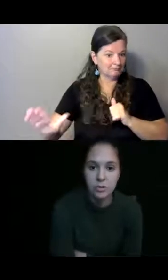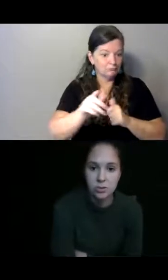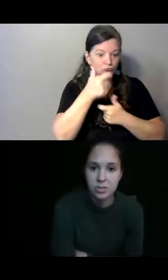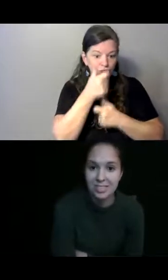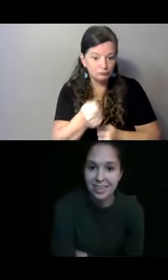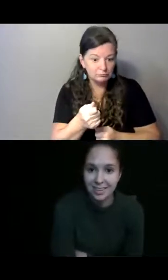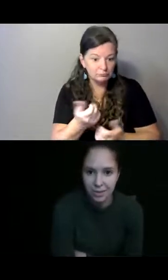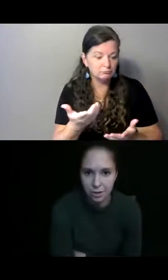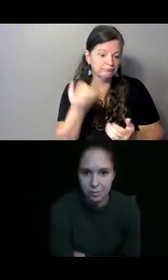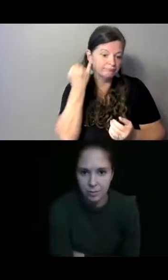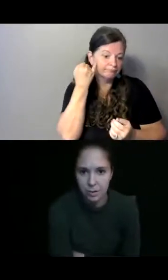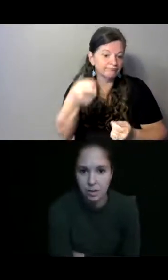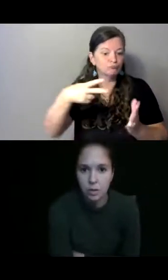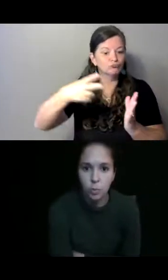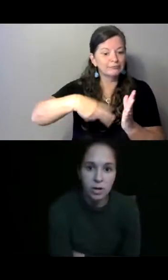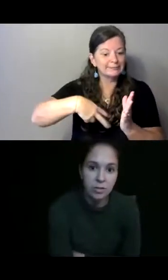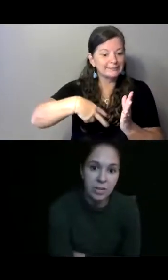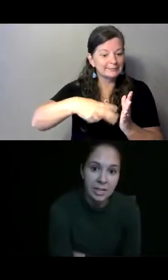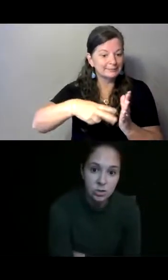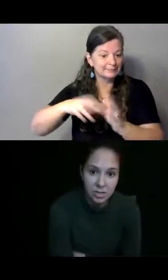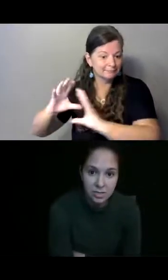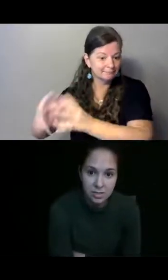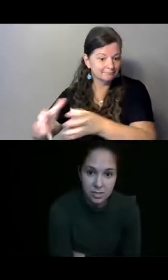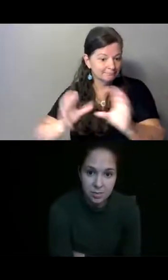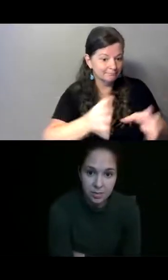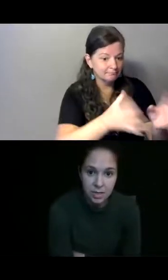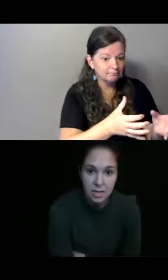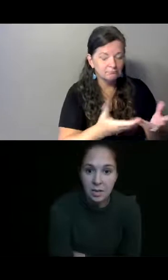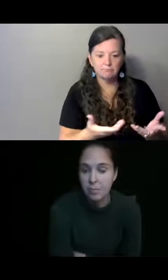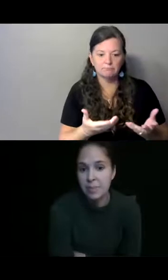students get there. What are their interests? It may be,